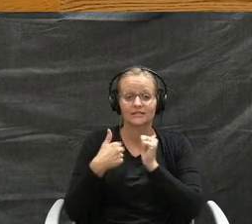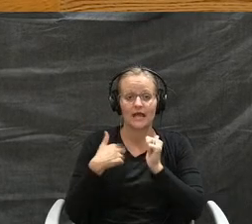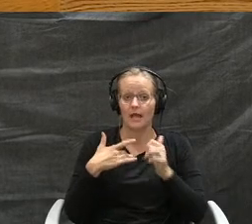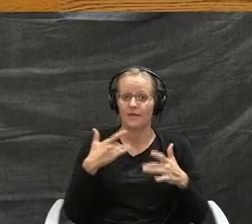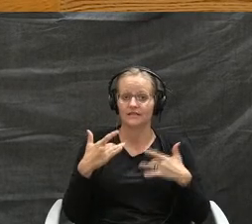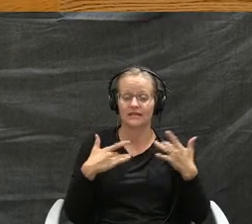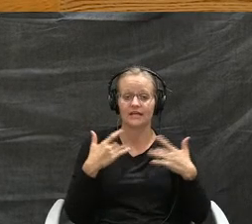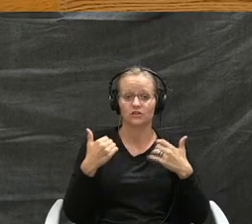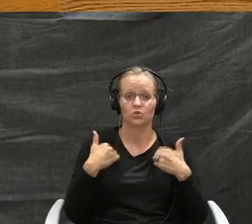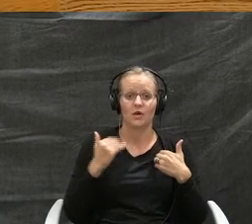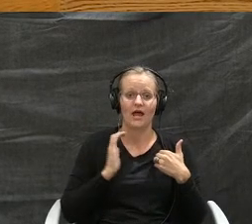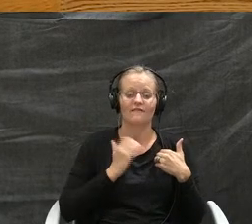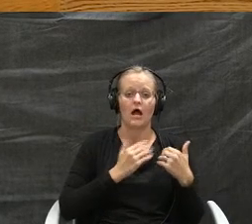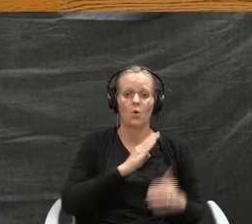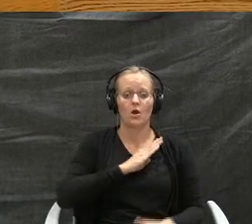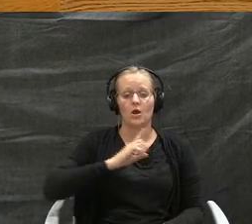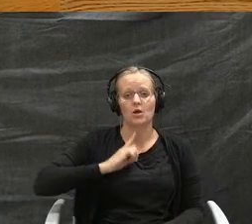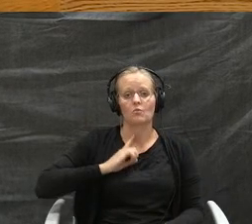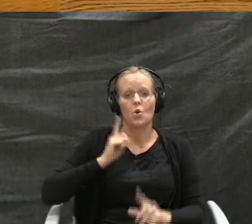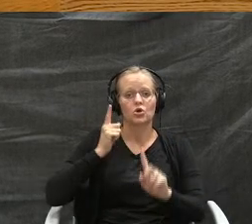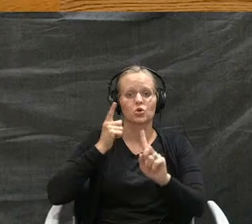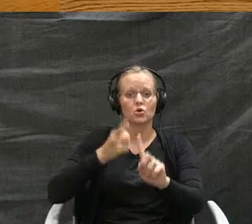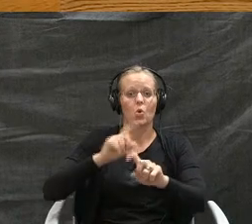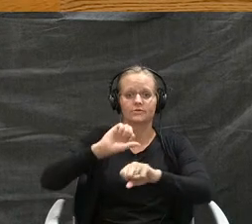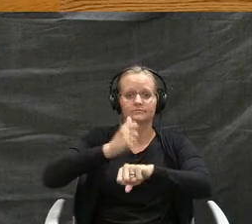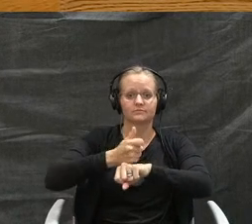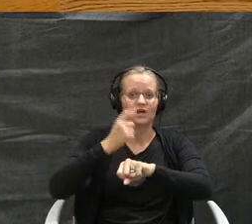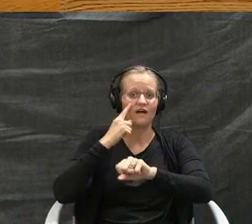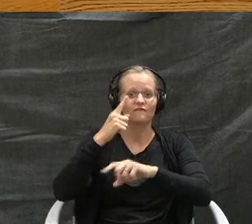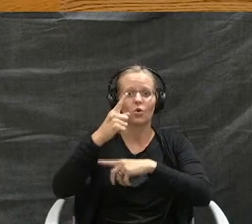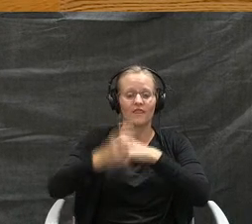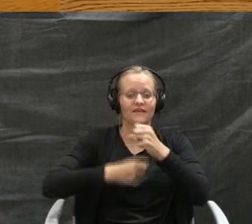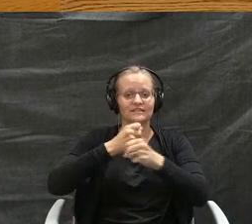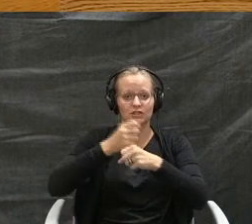put together for this year, so thank you moving on and